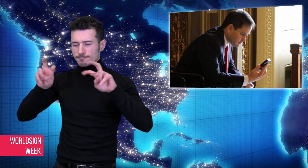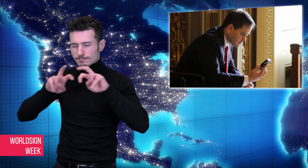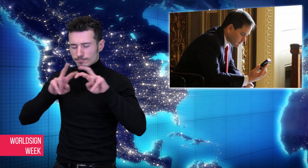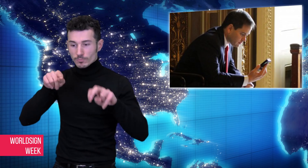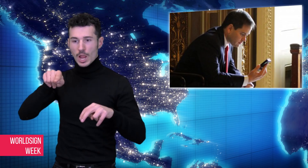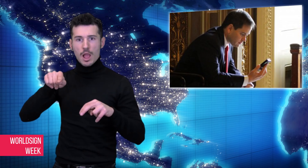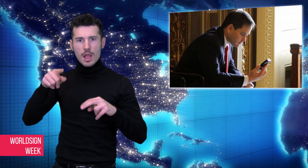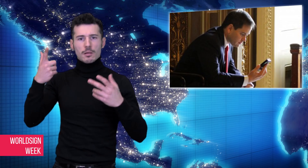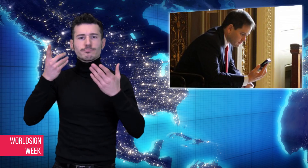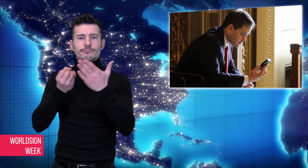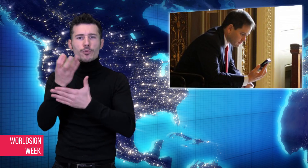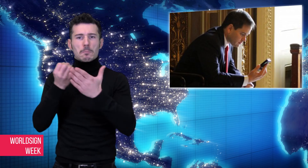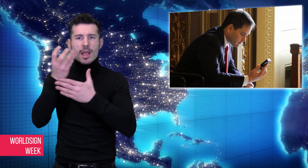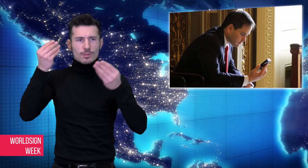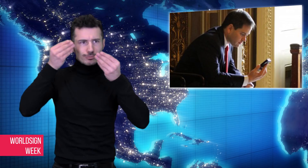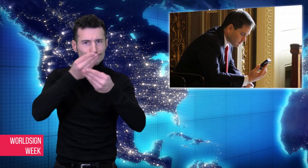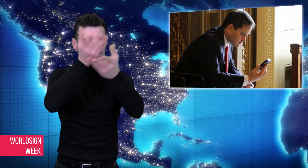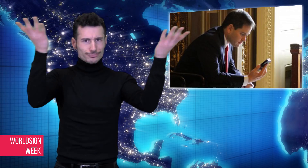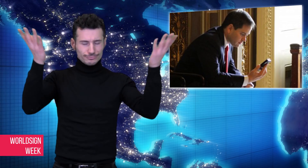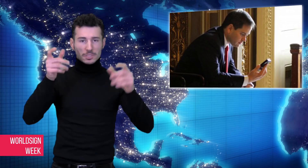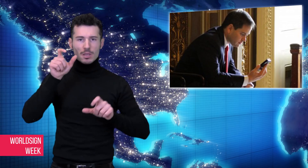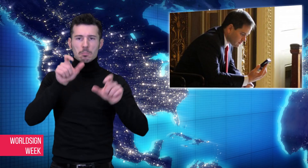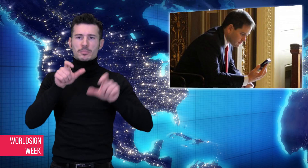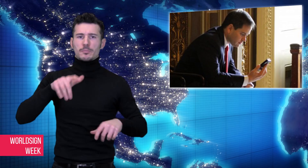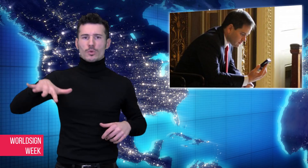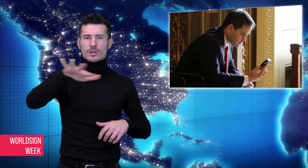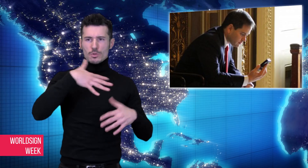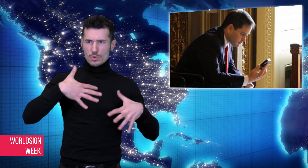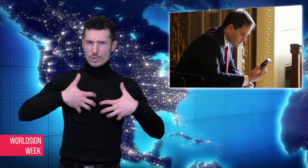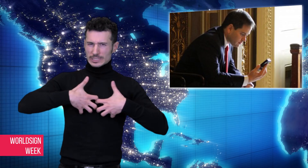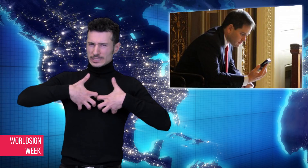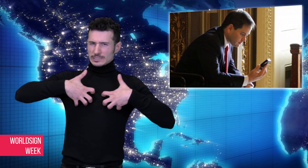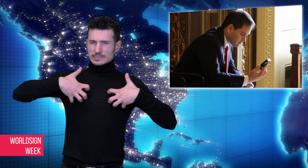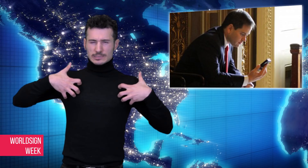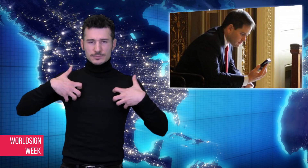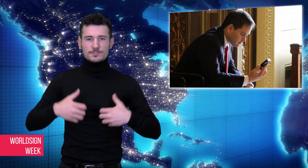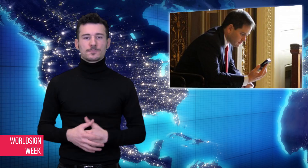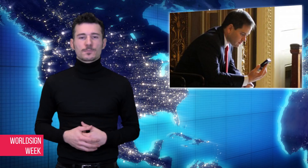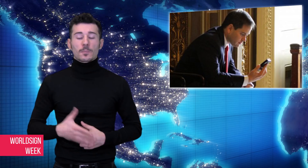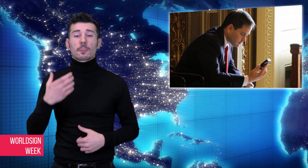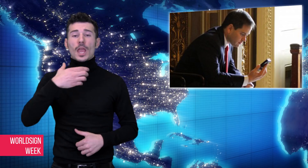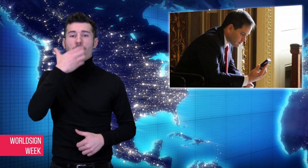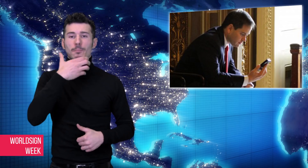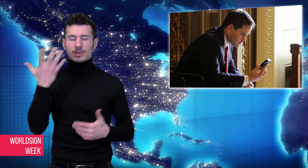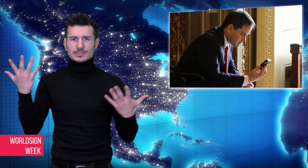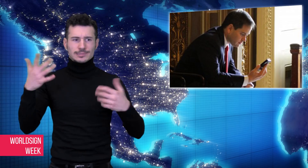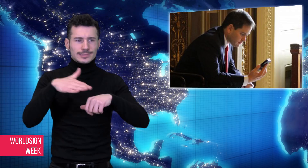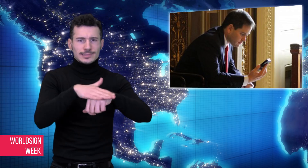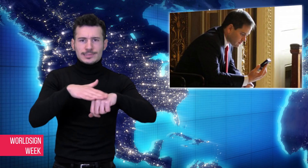This raised an uproar and Apple